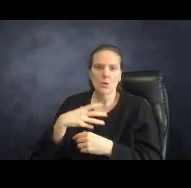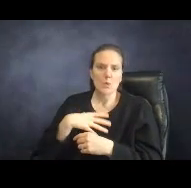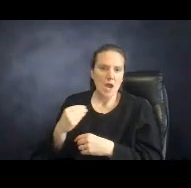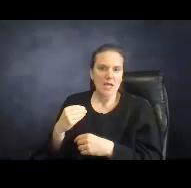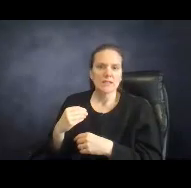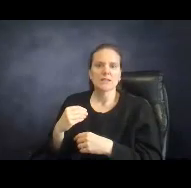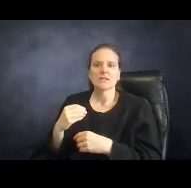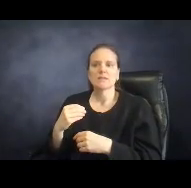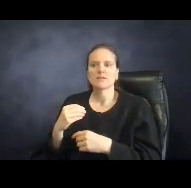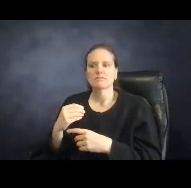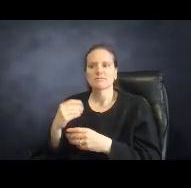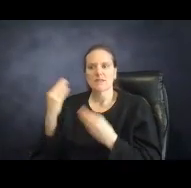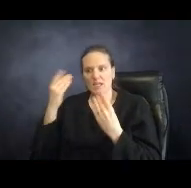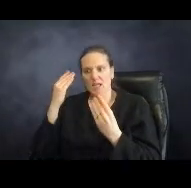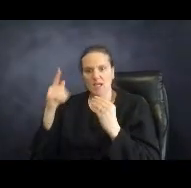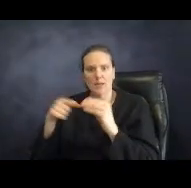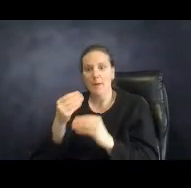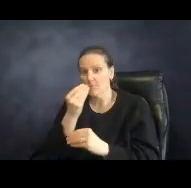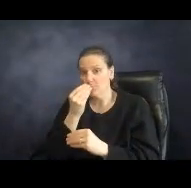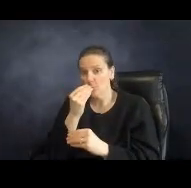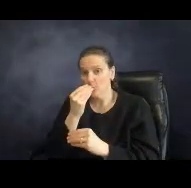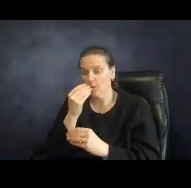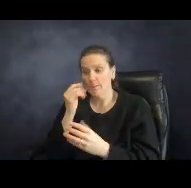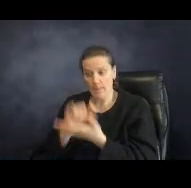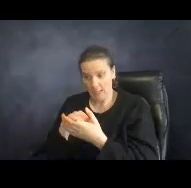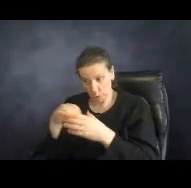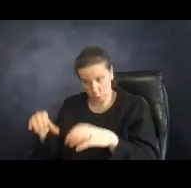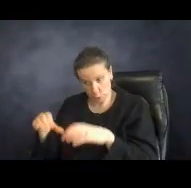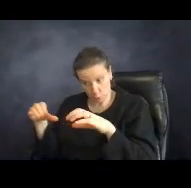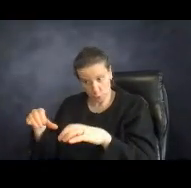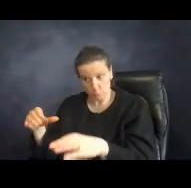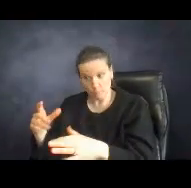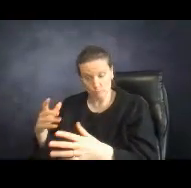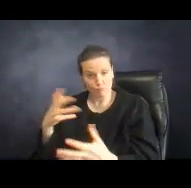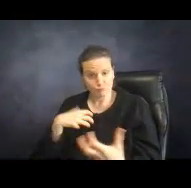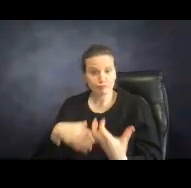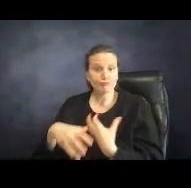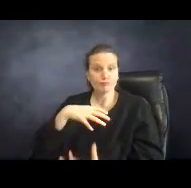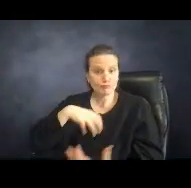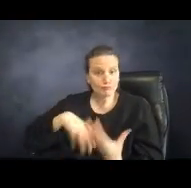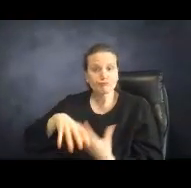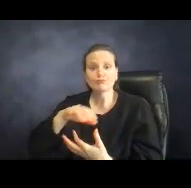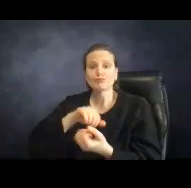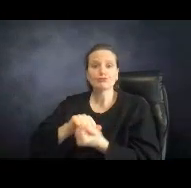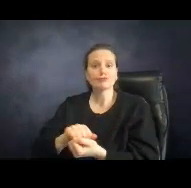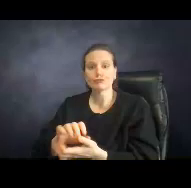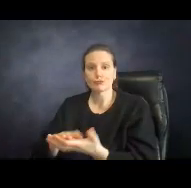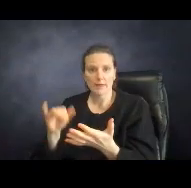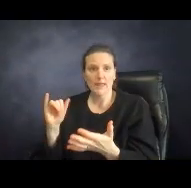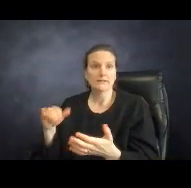dualistic thinking about food. It does what it does and that's it. And as long as you make that that choice